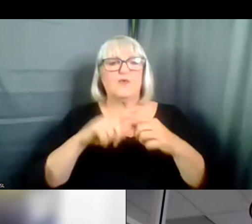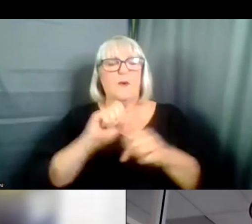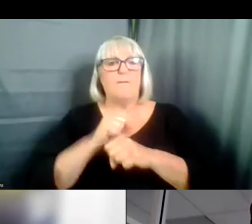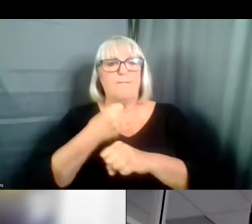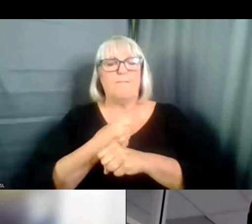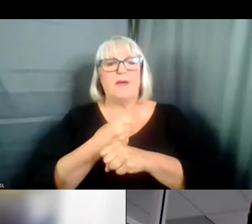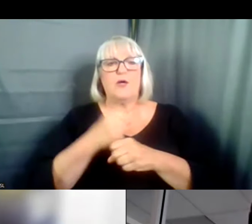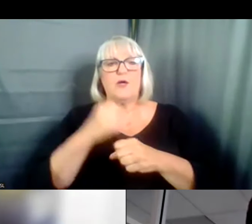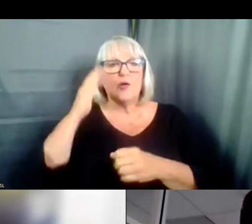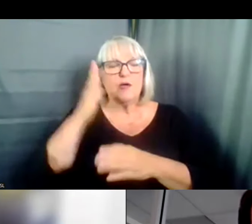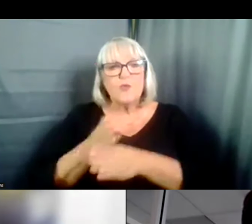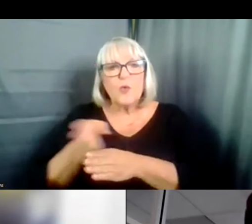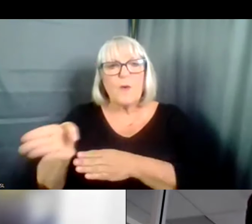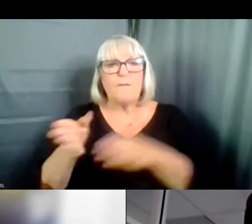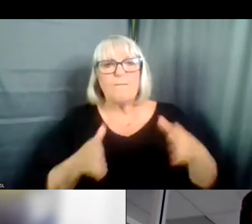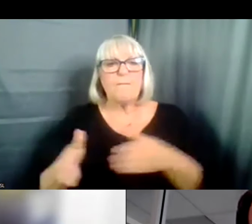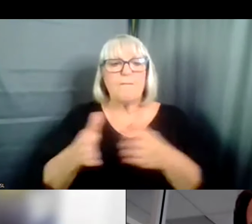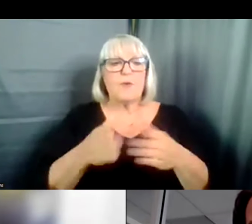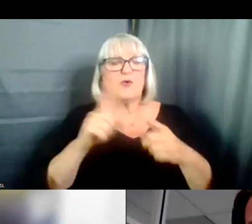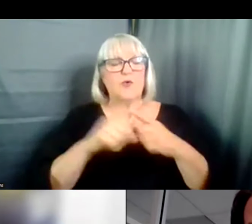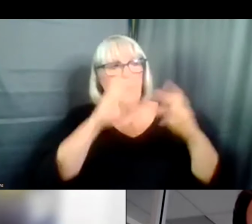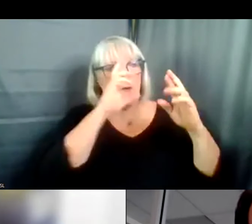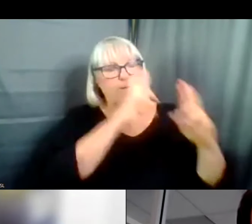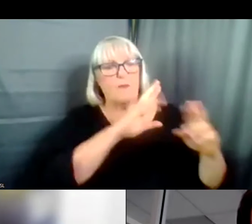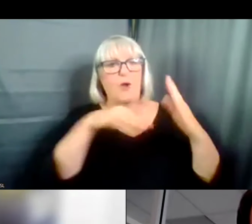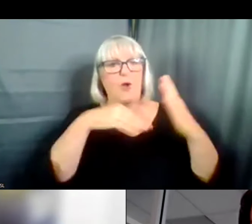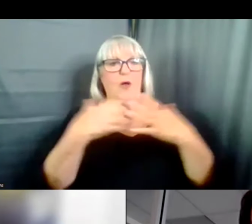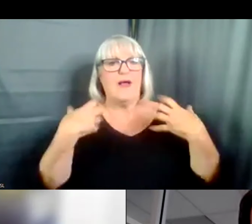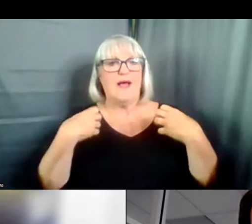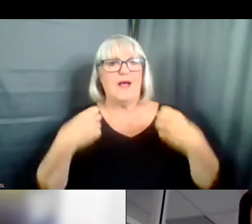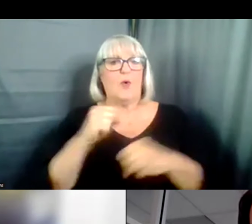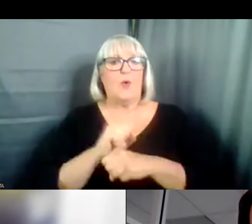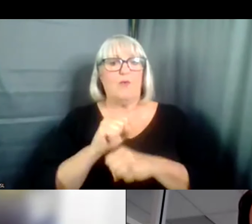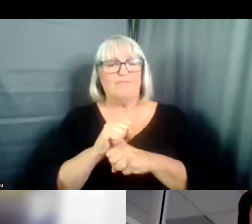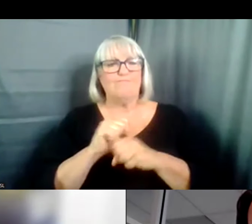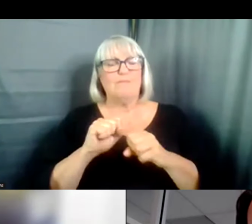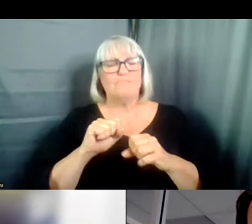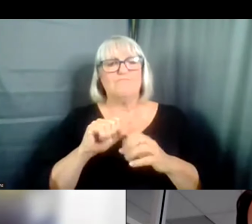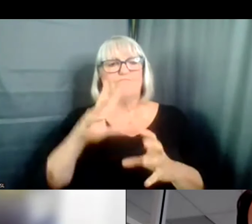care workers as a respected part of the entire healthcare ecosystem. And so, making sure that we have resources